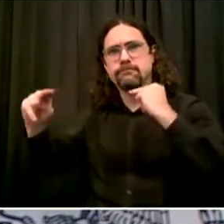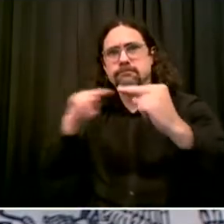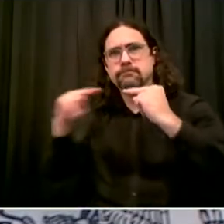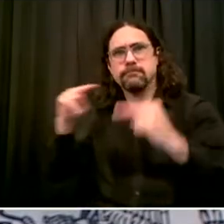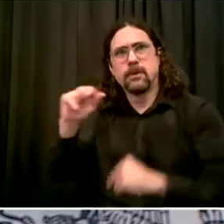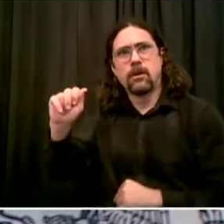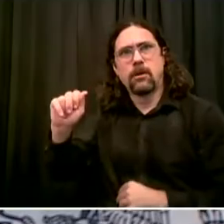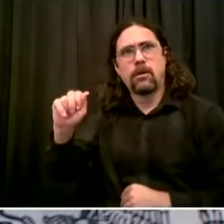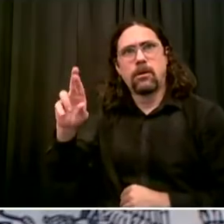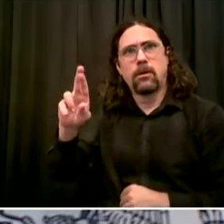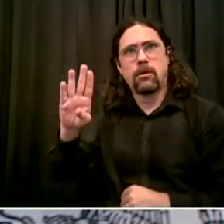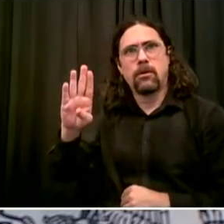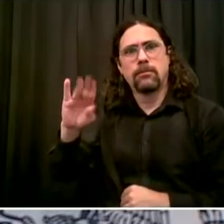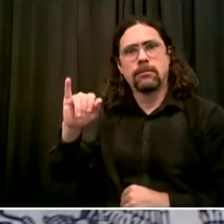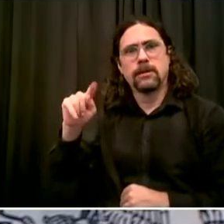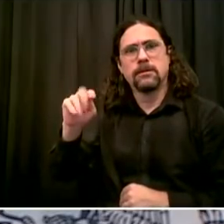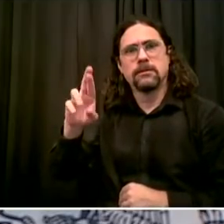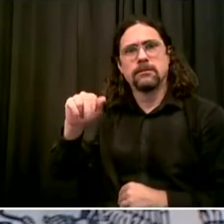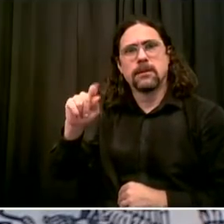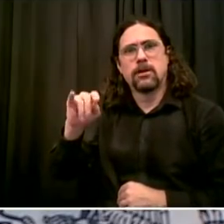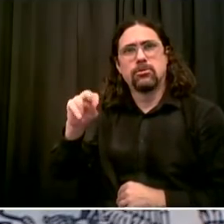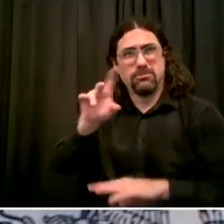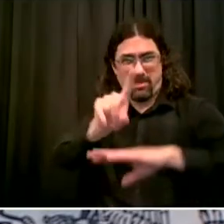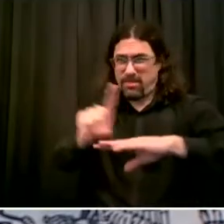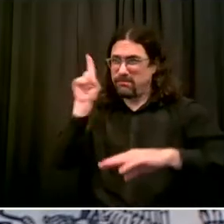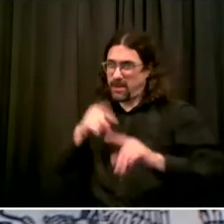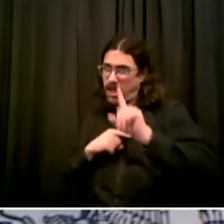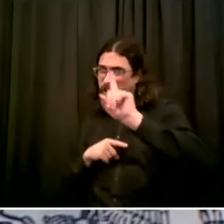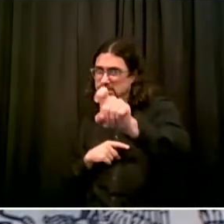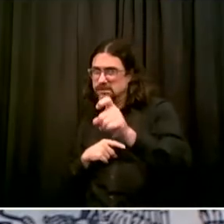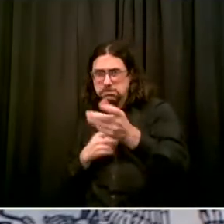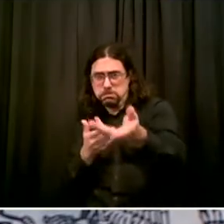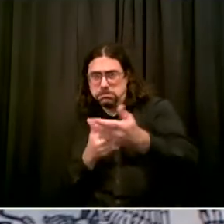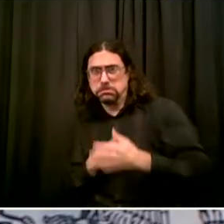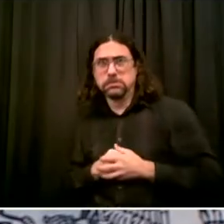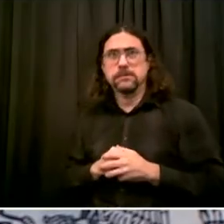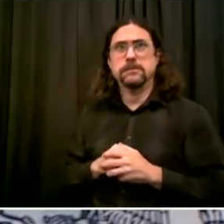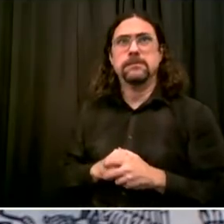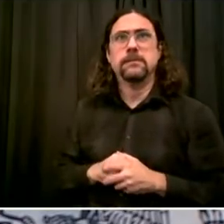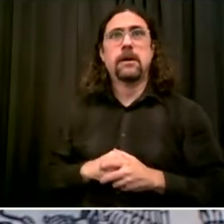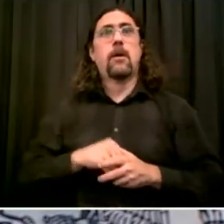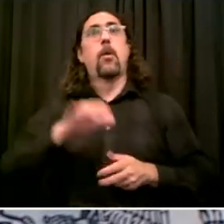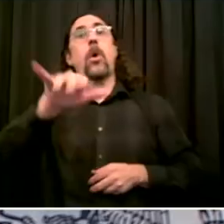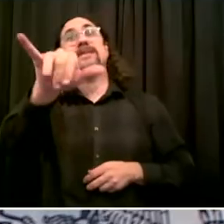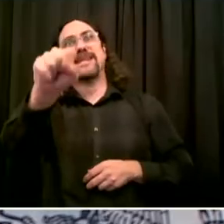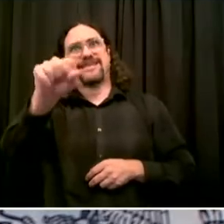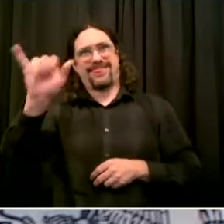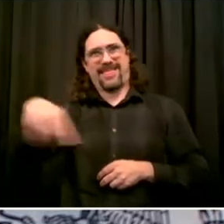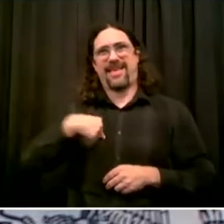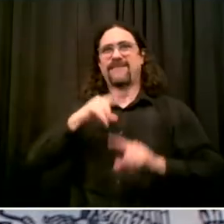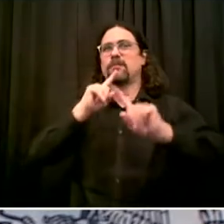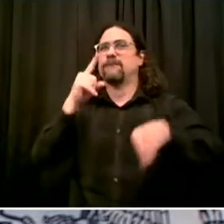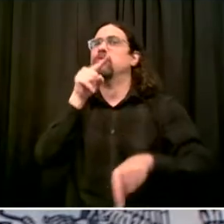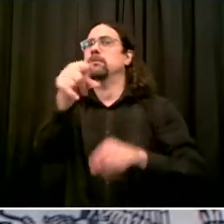AND TE HEMDIA THAT QUESTIONS CAUSE US TO DO GOOD INTERNAL WORK. WHAT WE HAVE